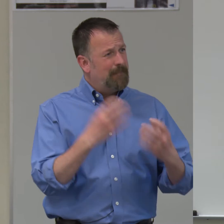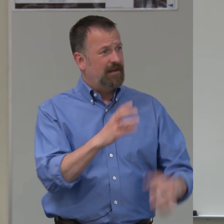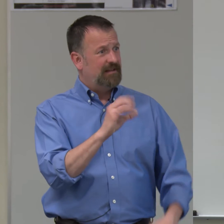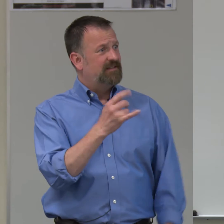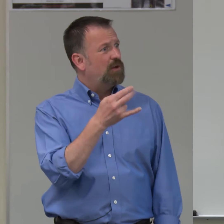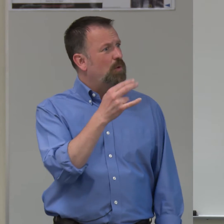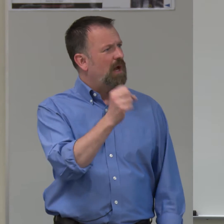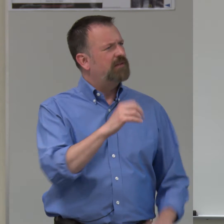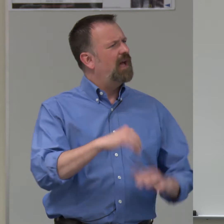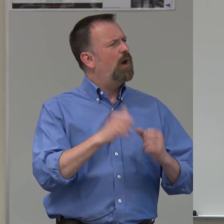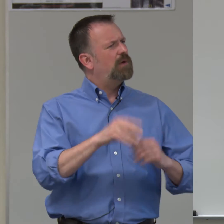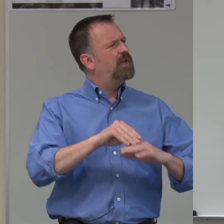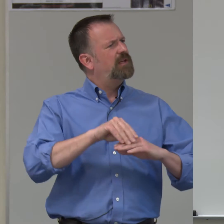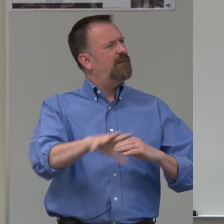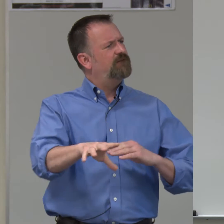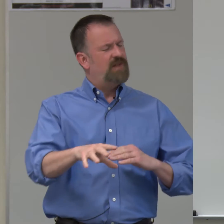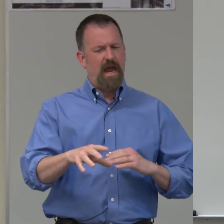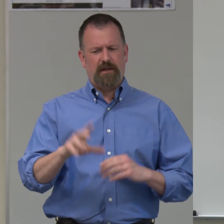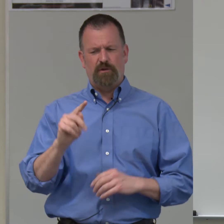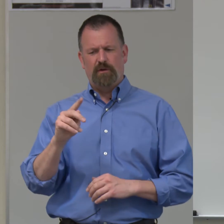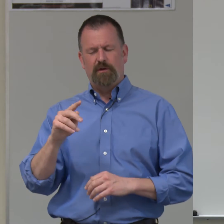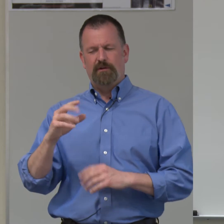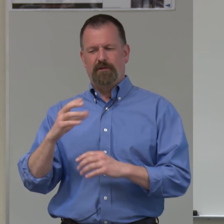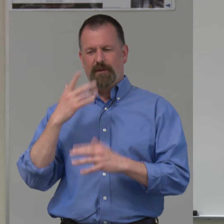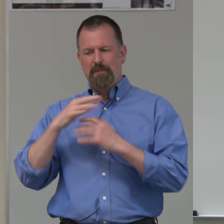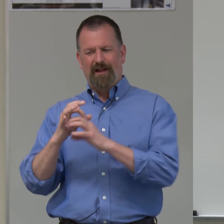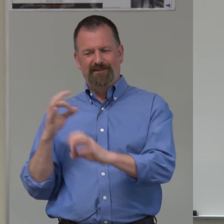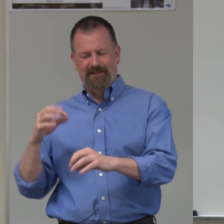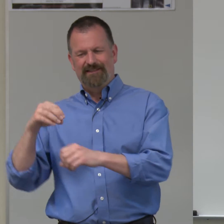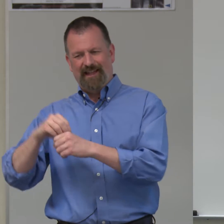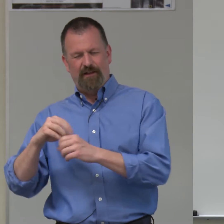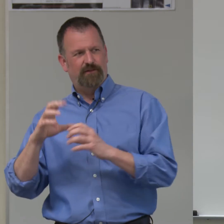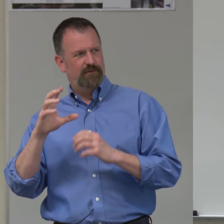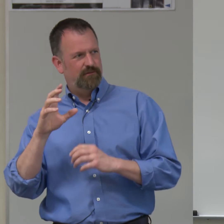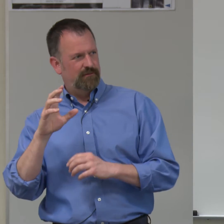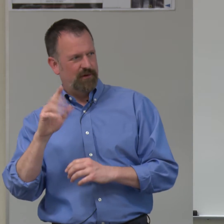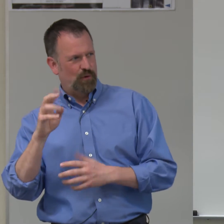can alter the vessels within tumors. So this is a tumor that's called B16.